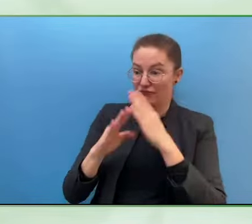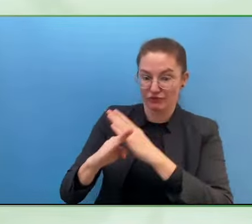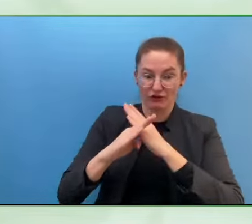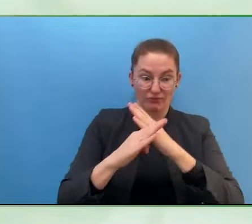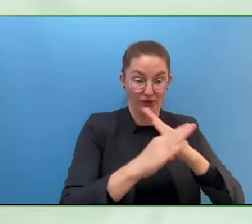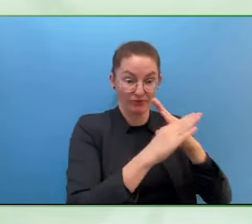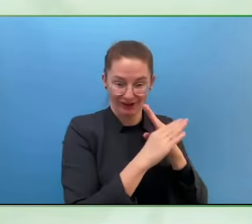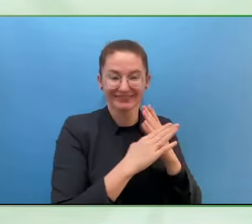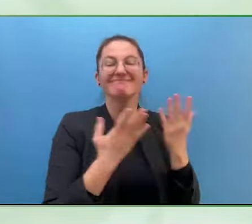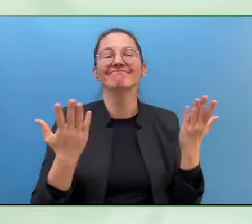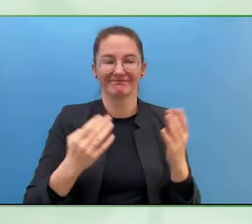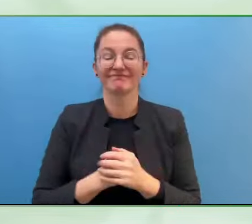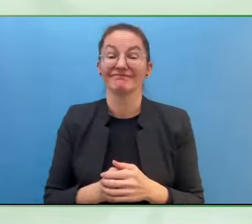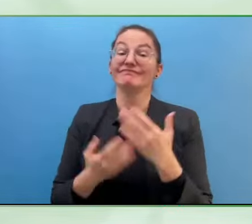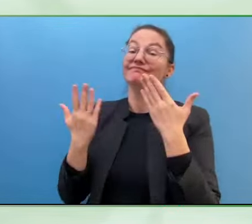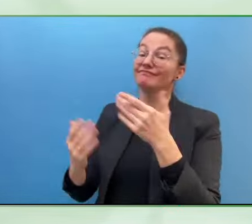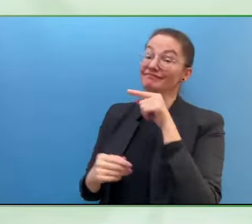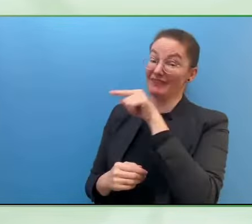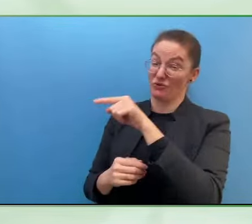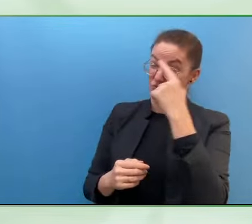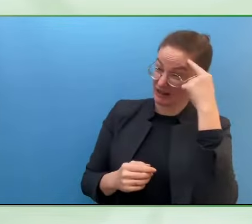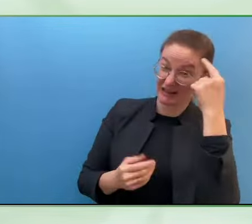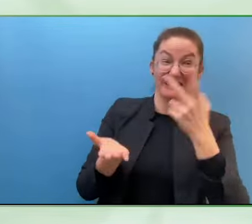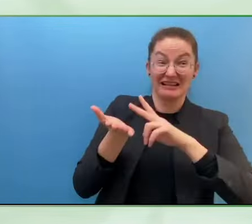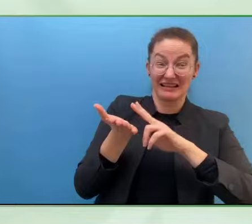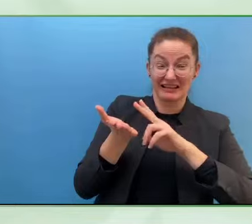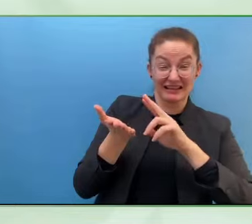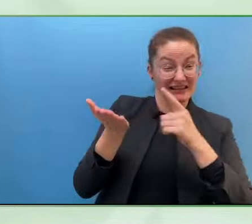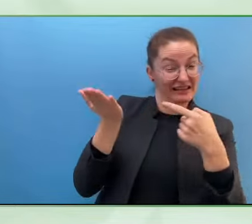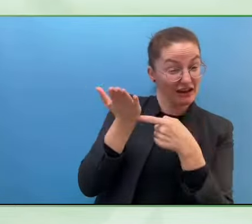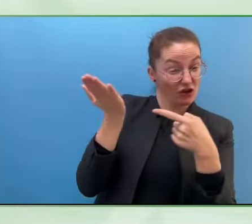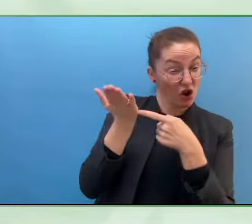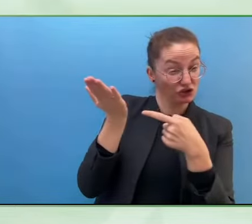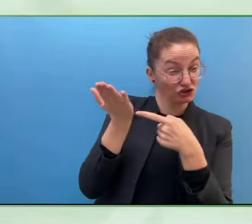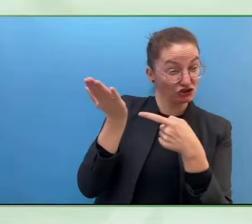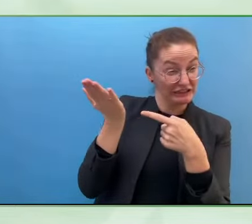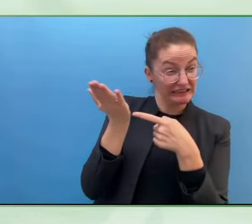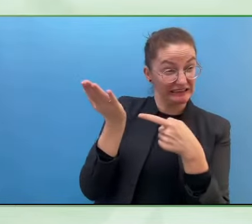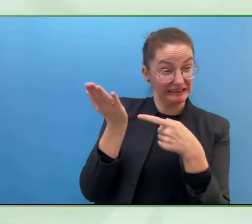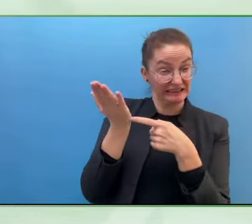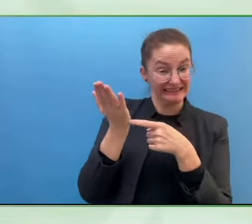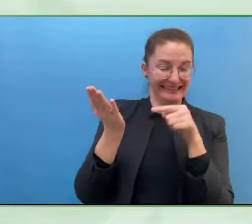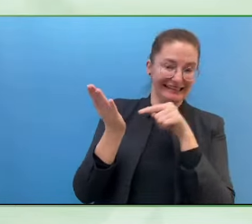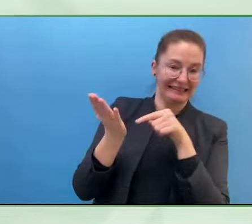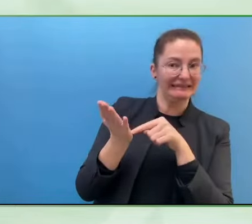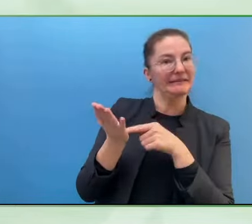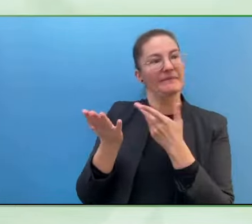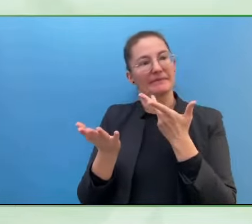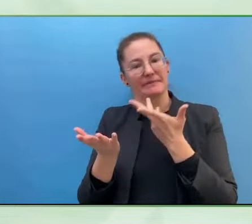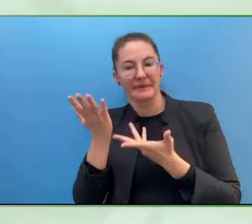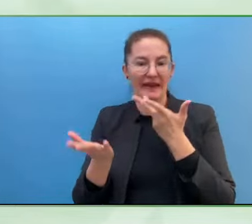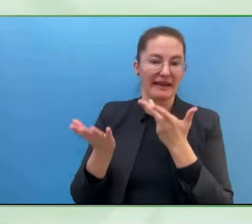digital banking. How do you take care of that? We have a good example.